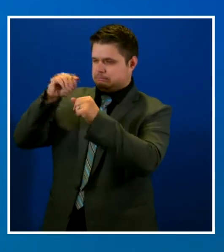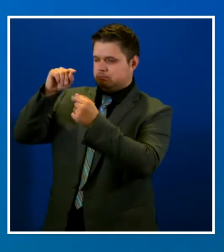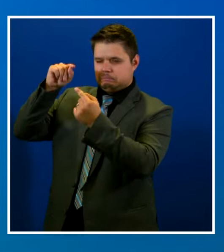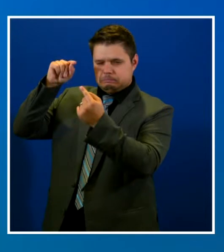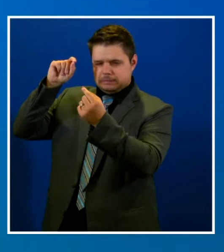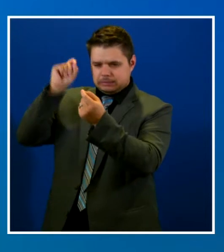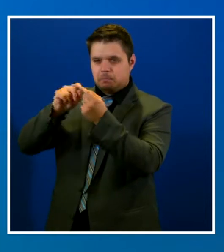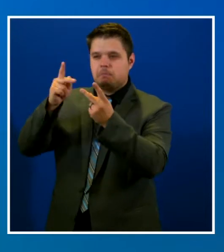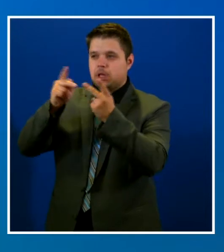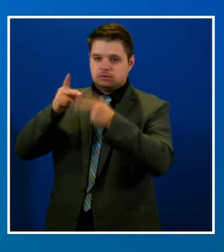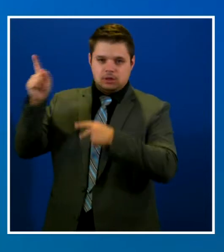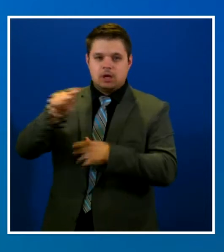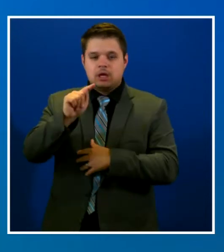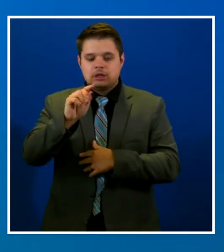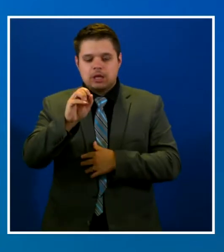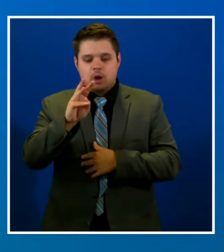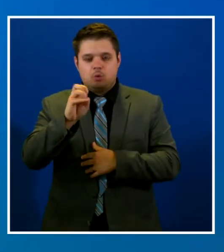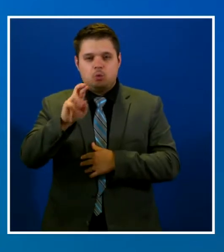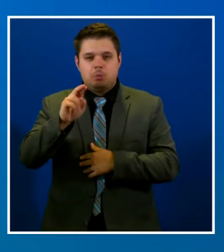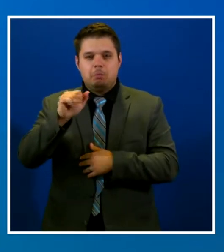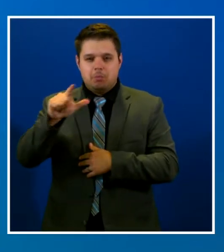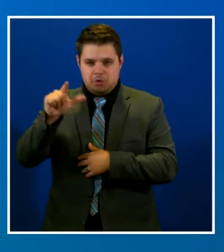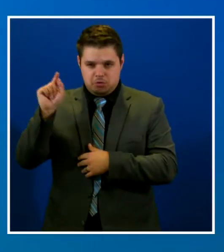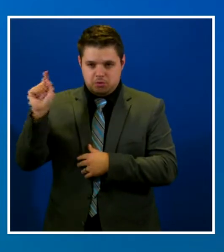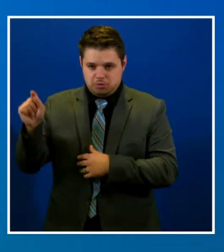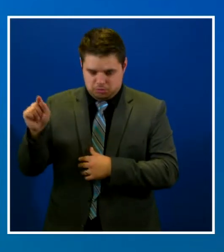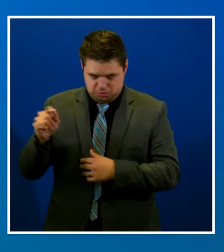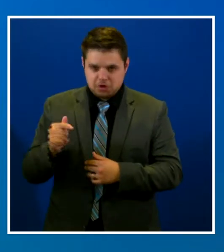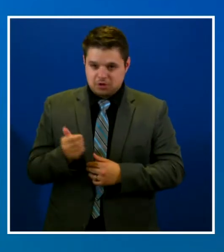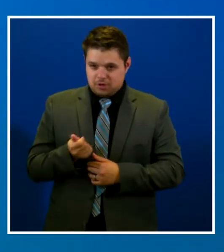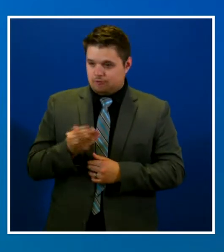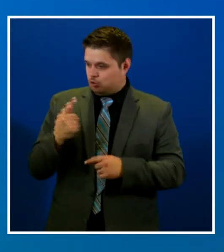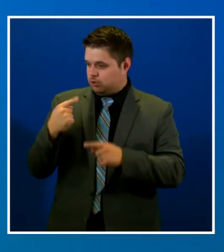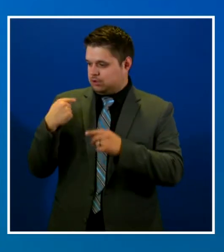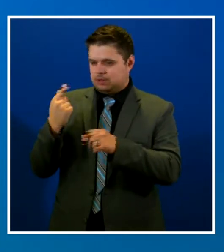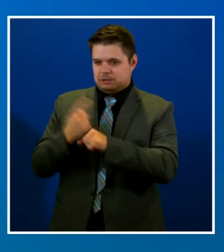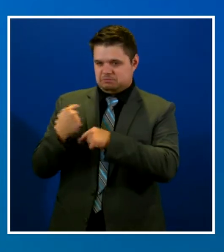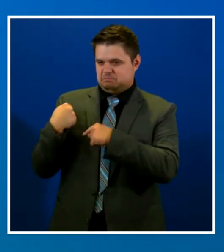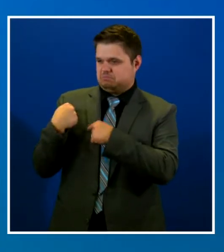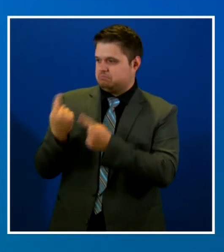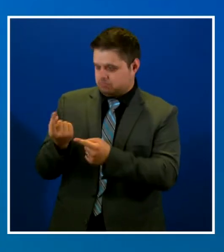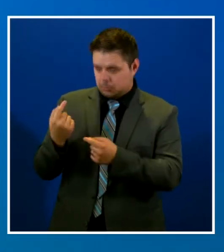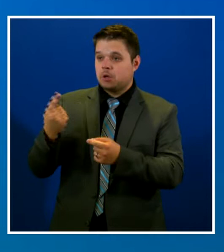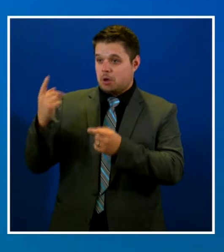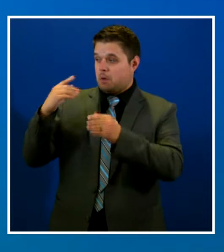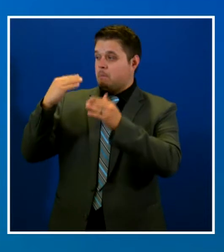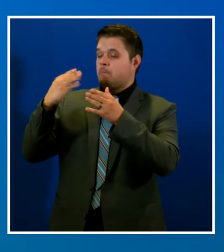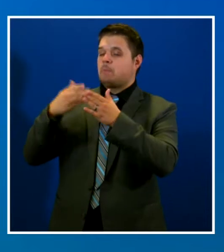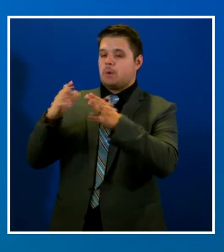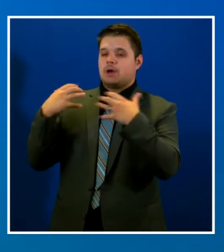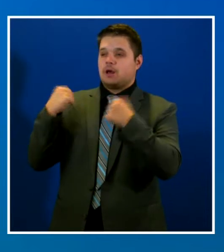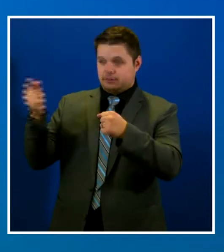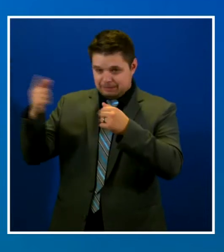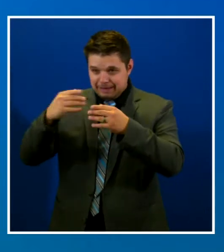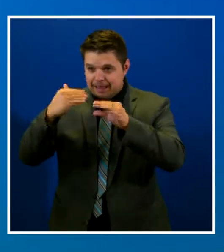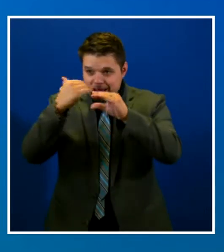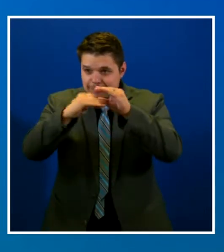Over the last several days, Public Health has said emails and call people who are on the counties referral lists to offer